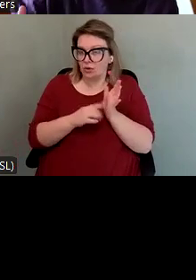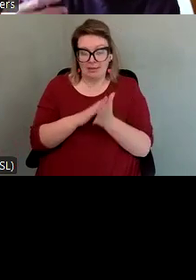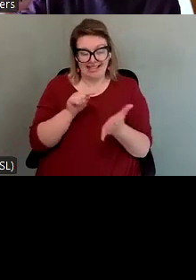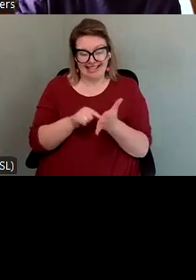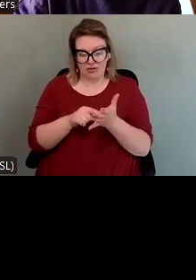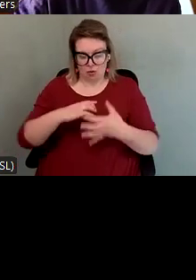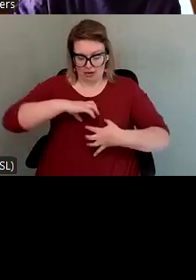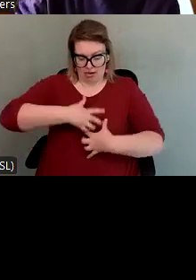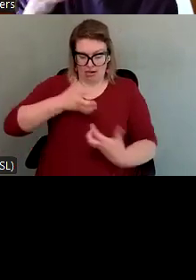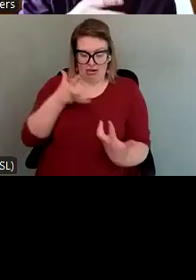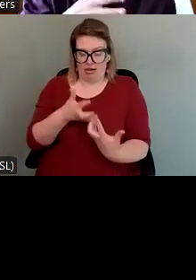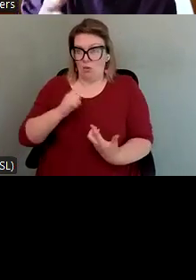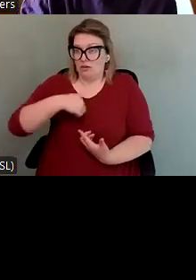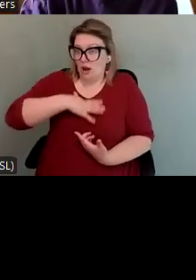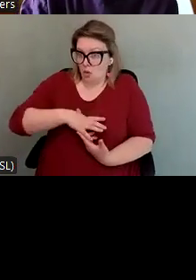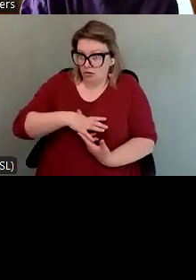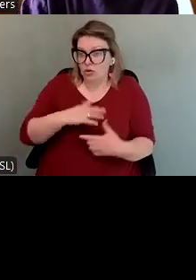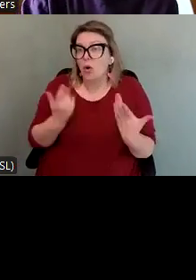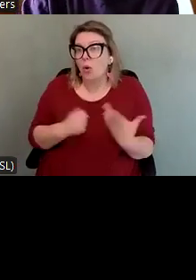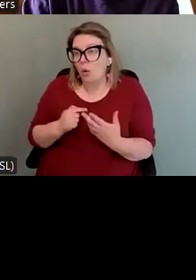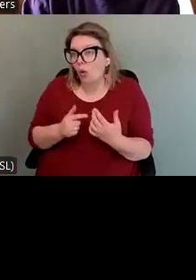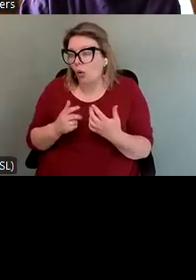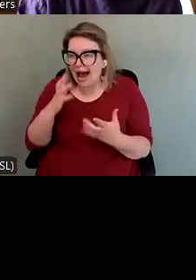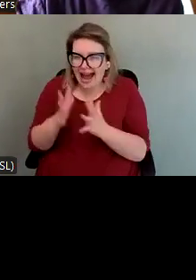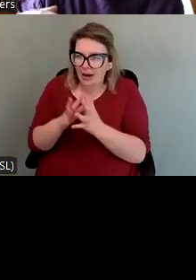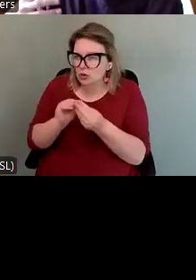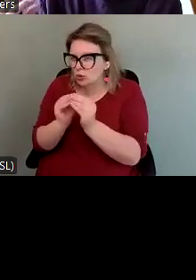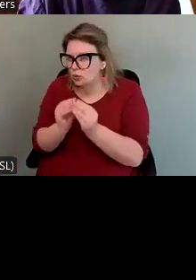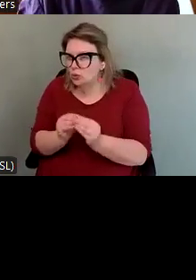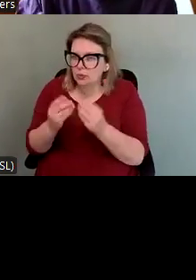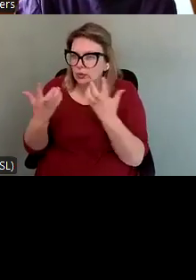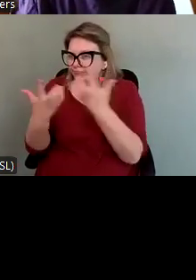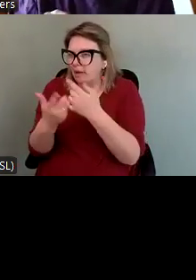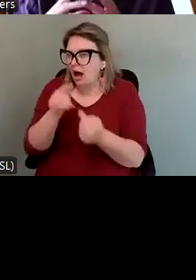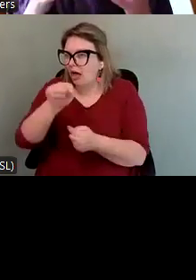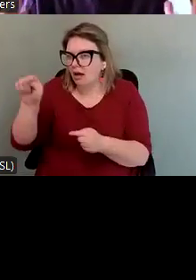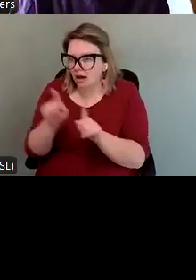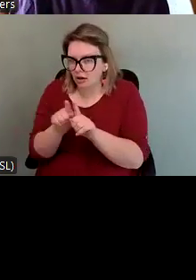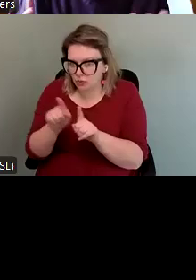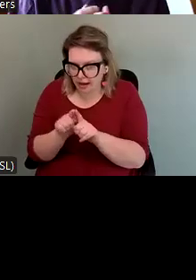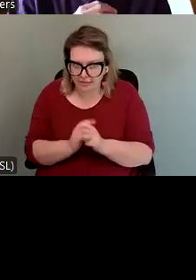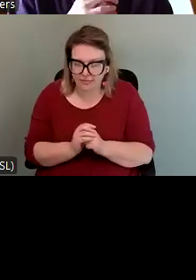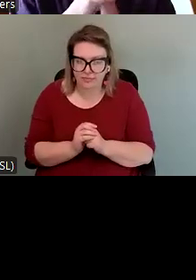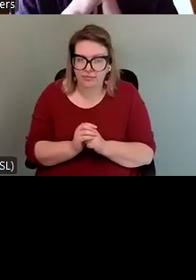to other people or the same ads to the same person. This is where the attribution comes in.